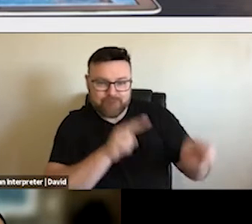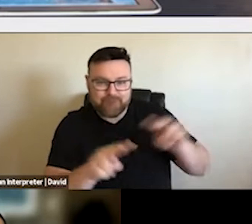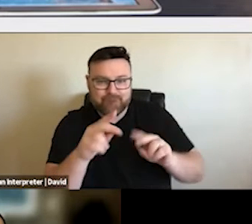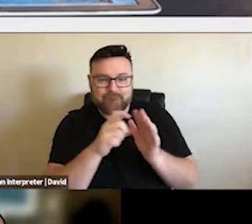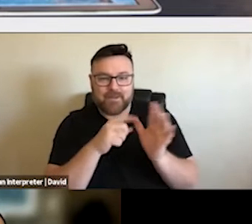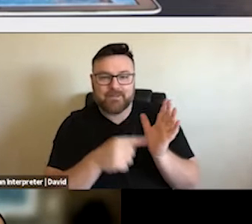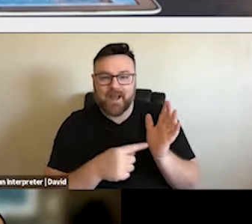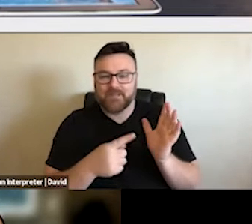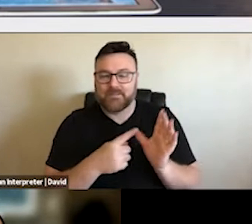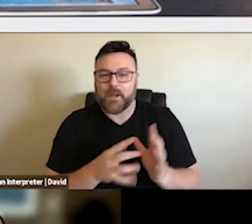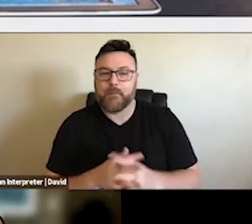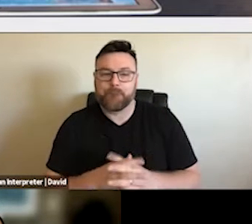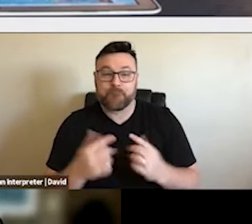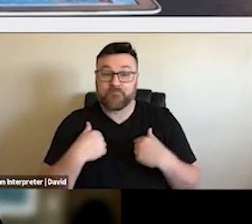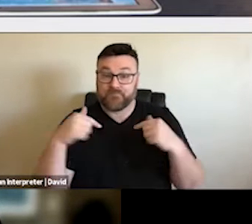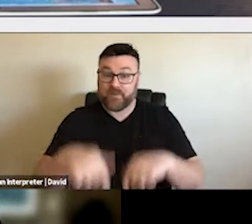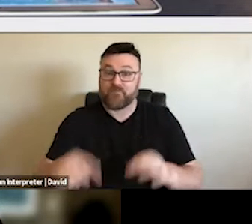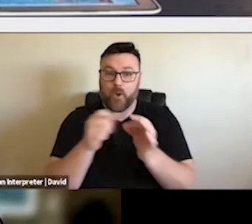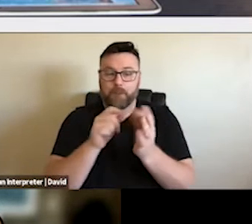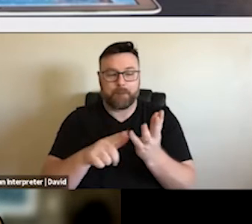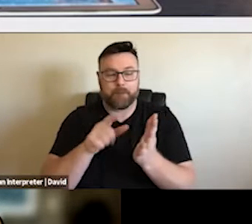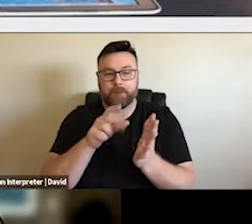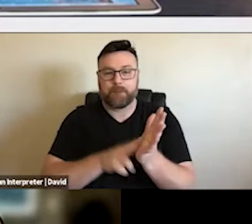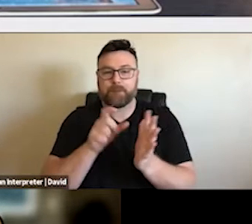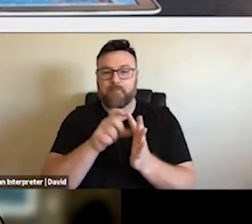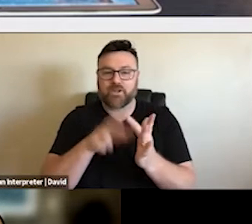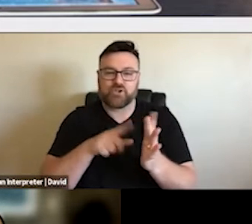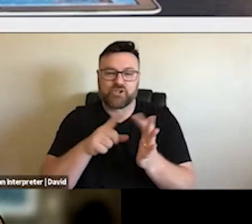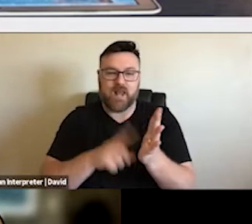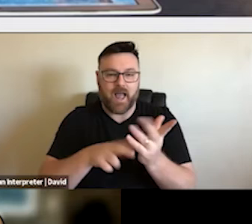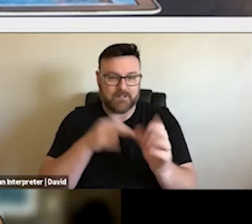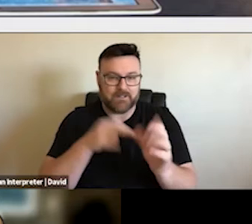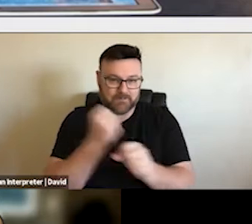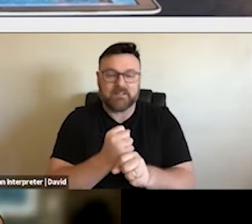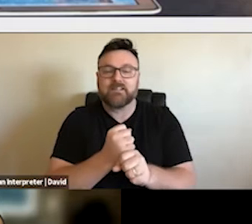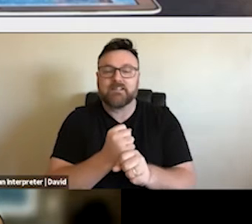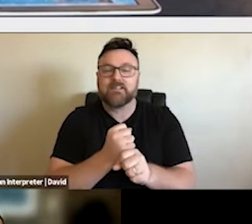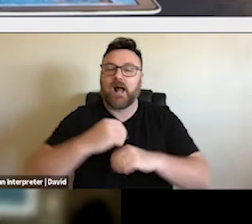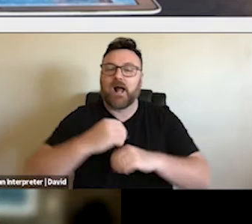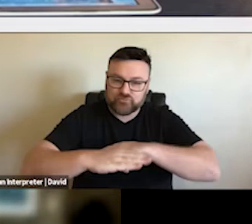I'm beaming to you from -- country and I'm excited to be talking about reaching audiences